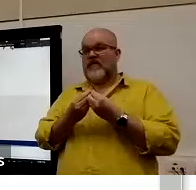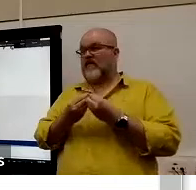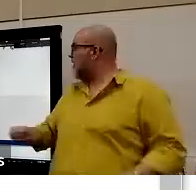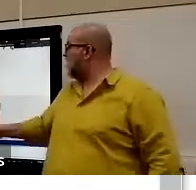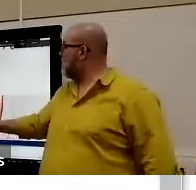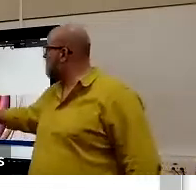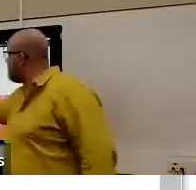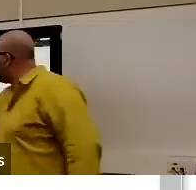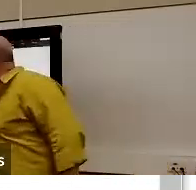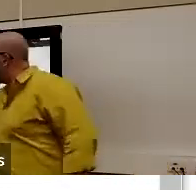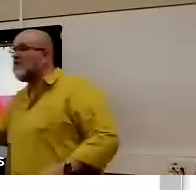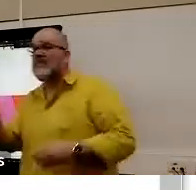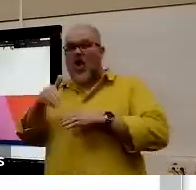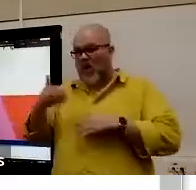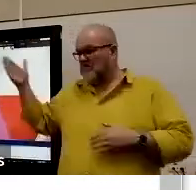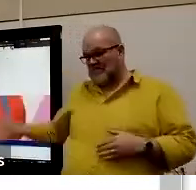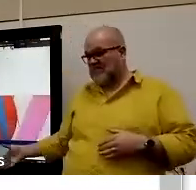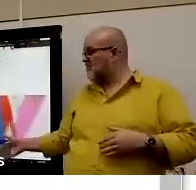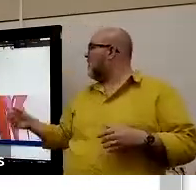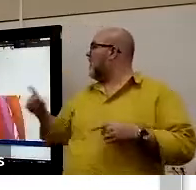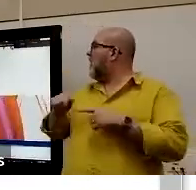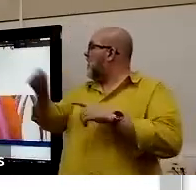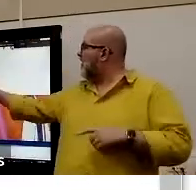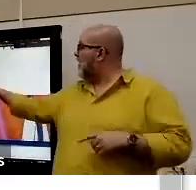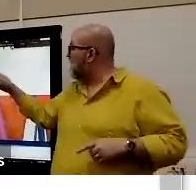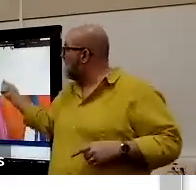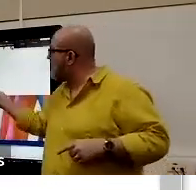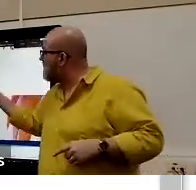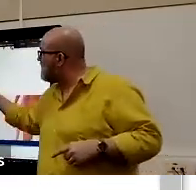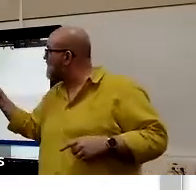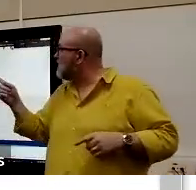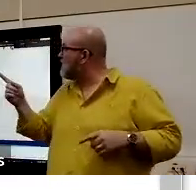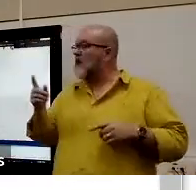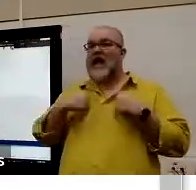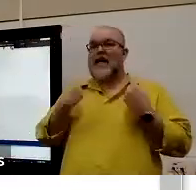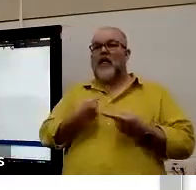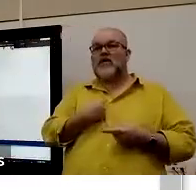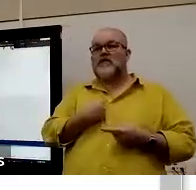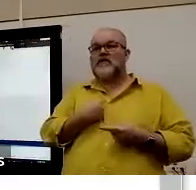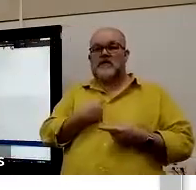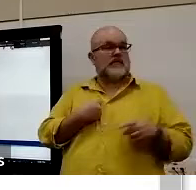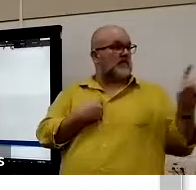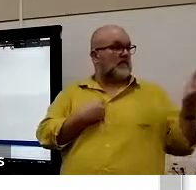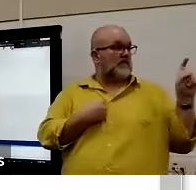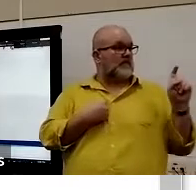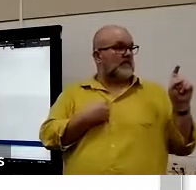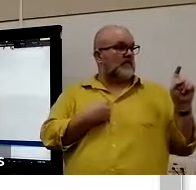of discussion and ideas and this is what I've ended up with.